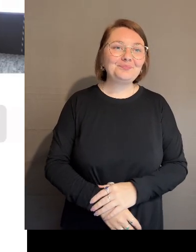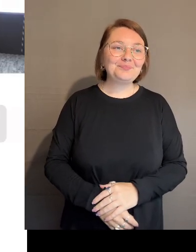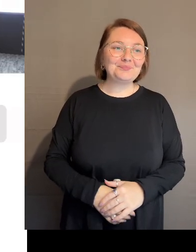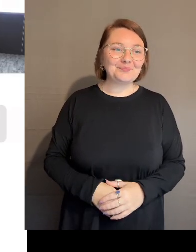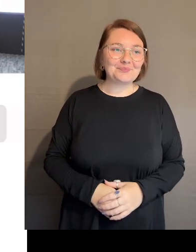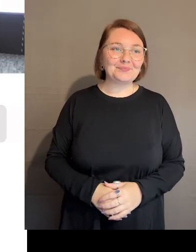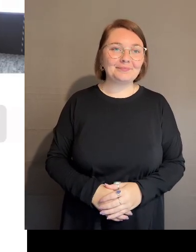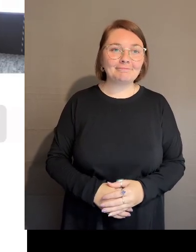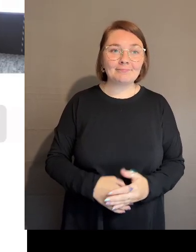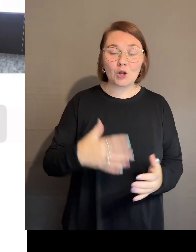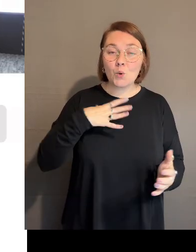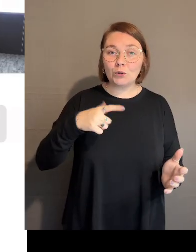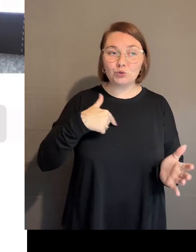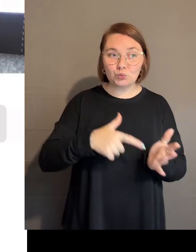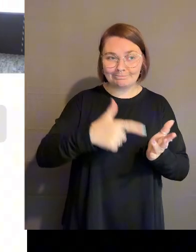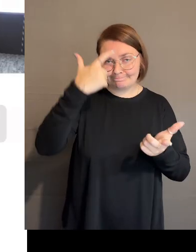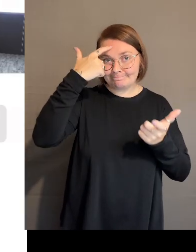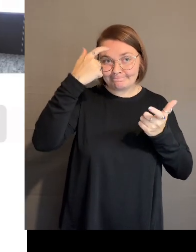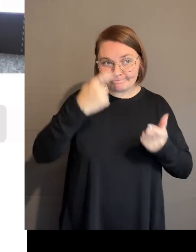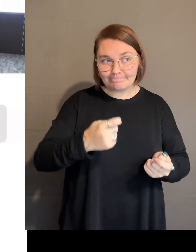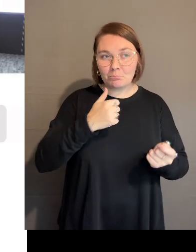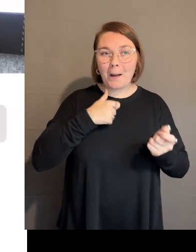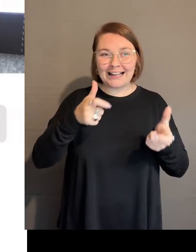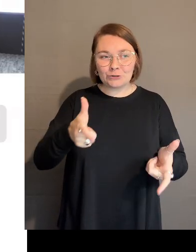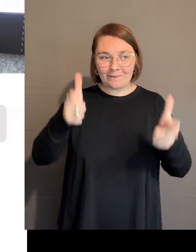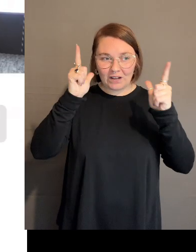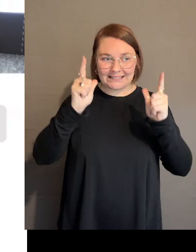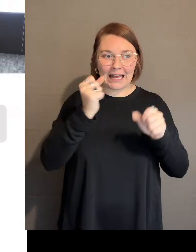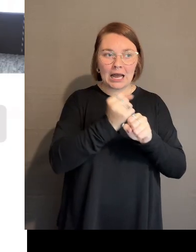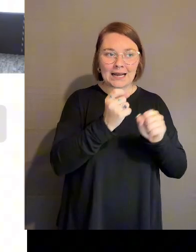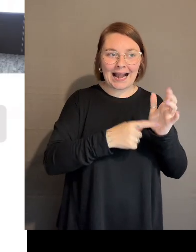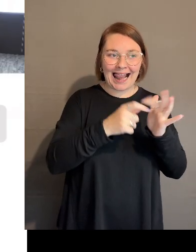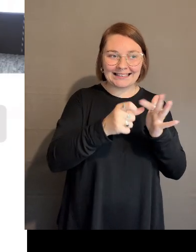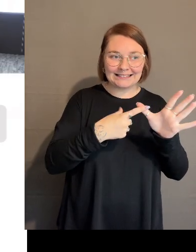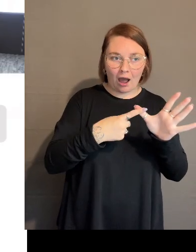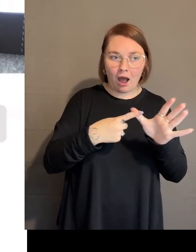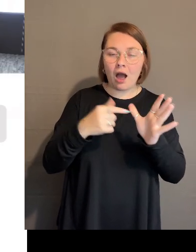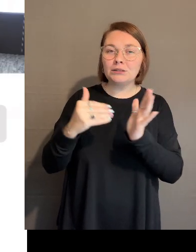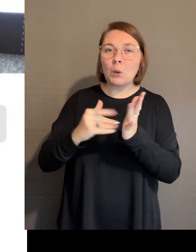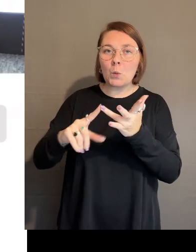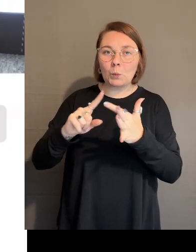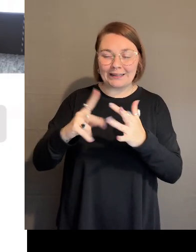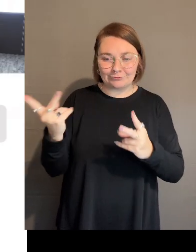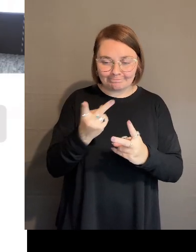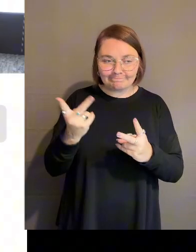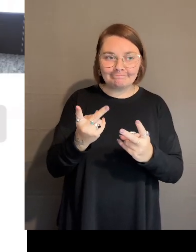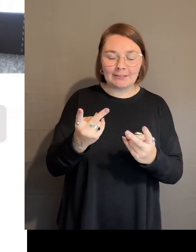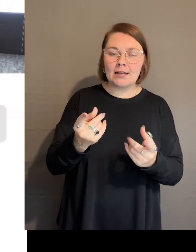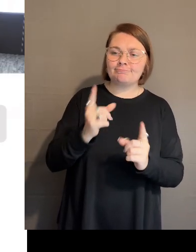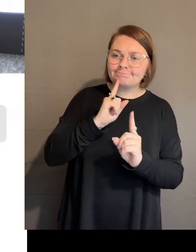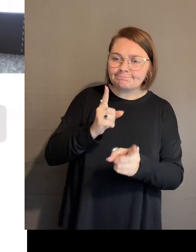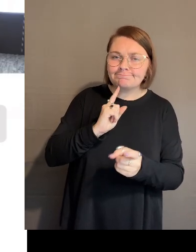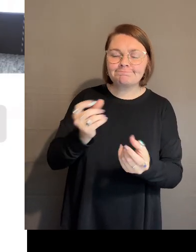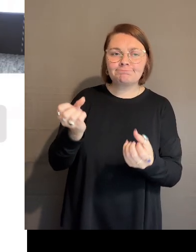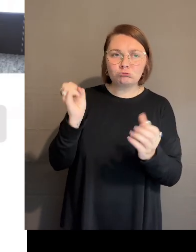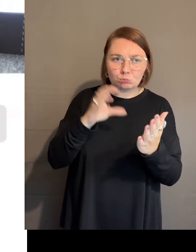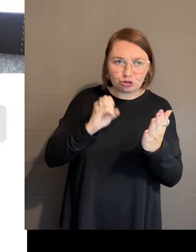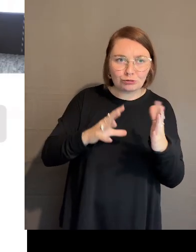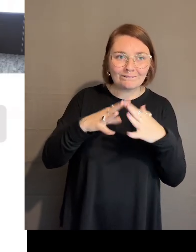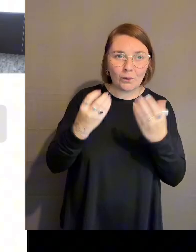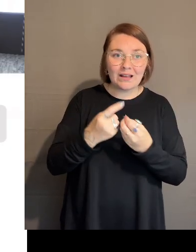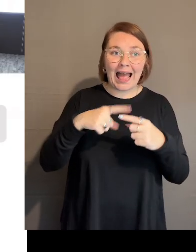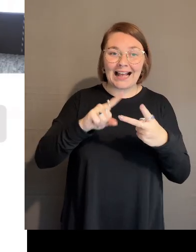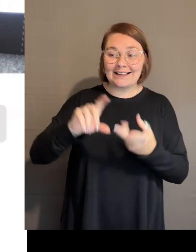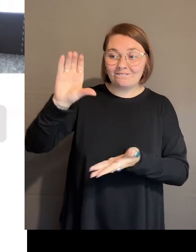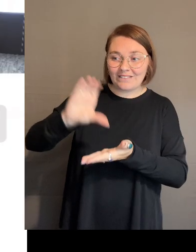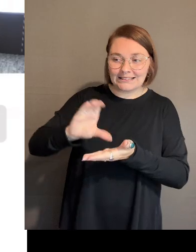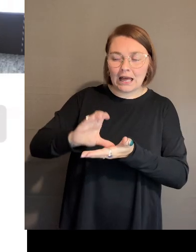I would like to acknowledge my supervisors, Glenda and Zoe, for their guidance and contribution to this work, and thank the funders for supporting this research.